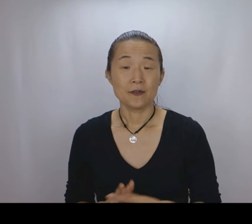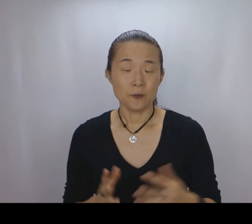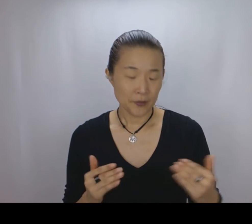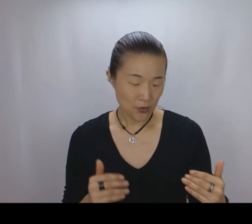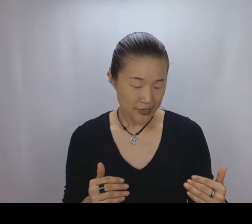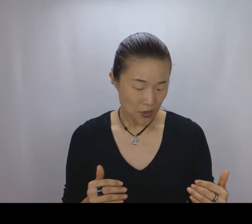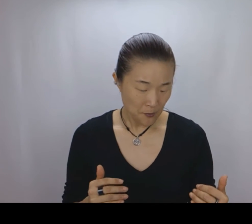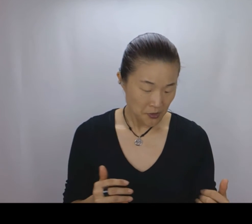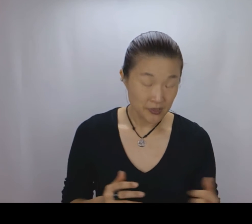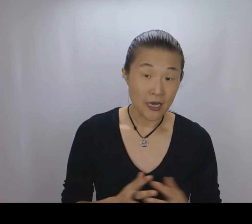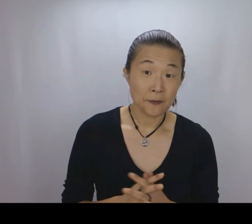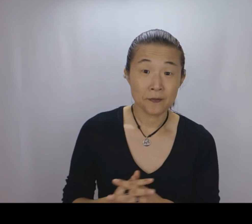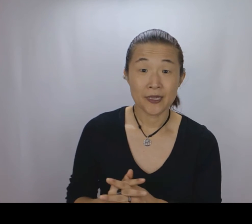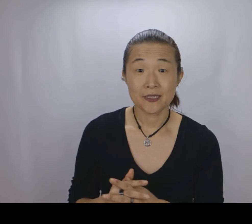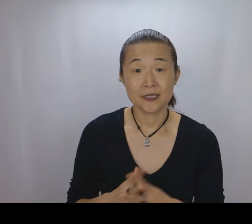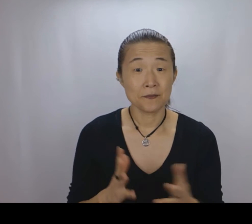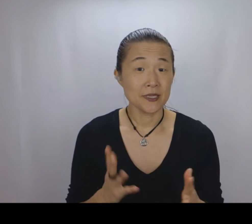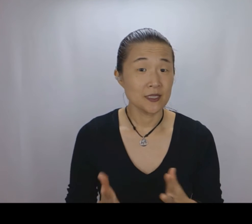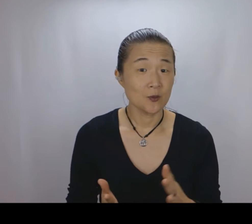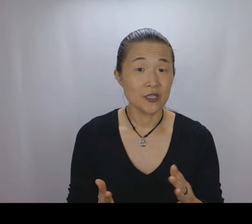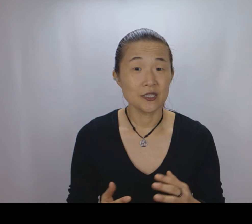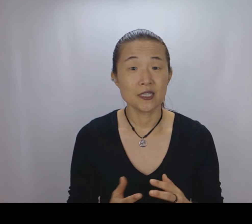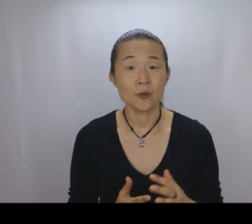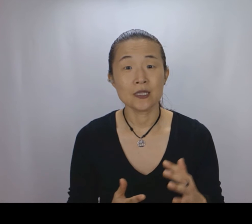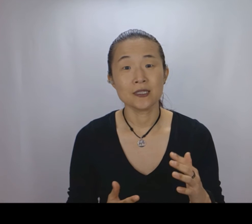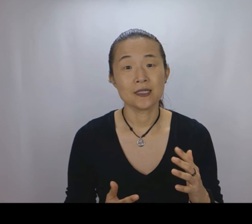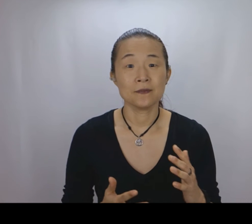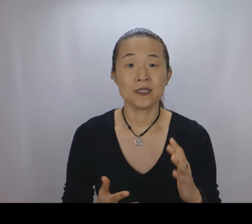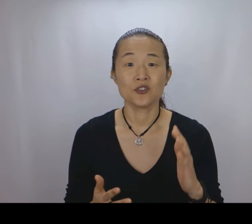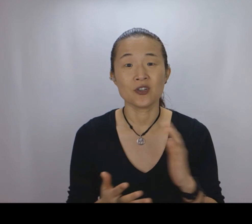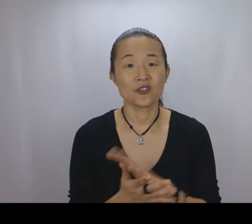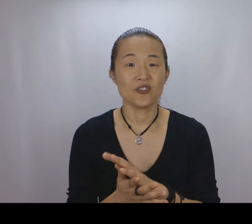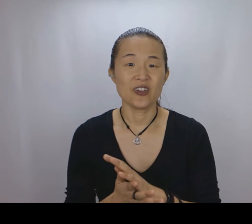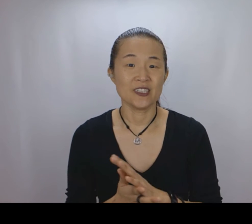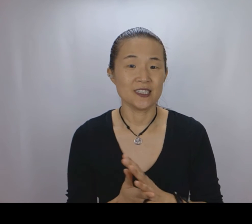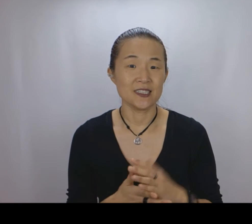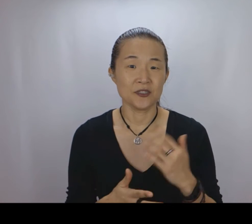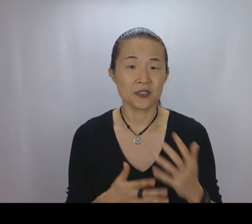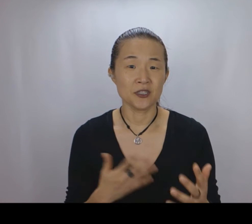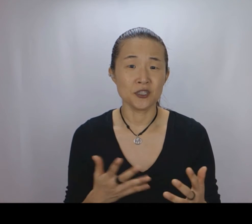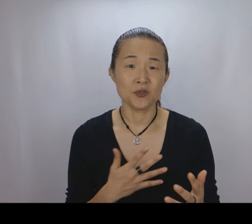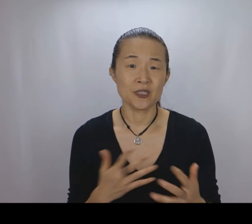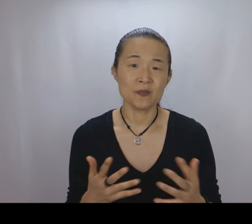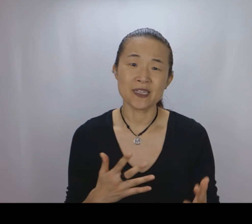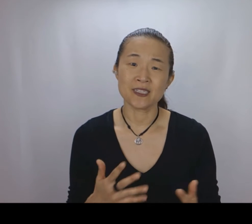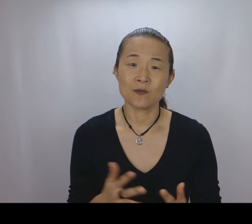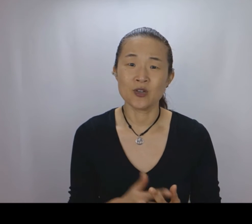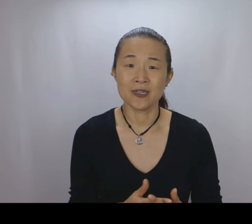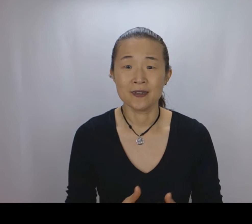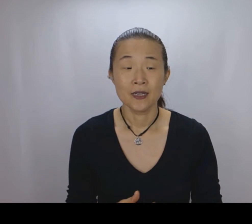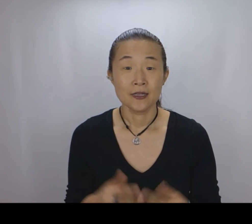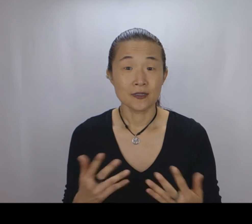We'll be going over the alphabet, some basic words, as well as some introductory phrases that you can use when you meet someone.